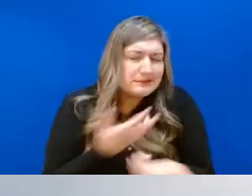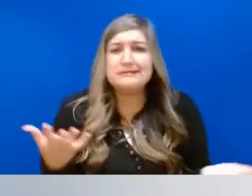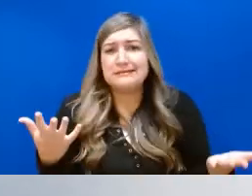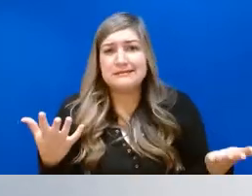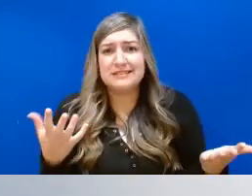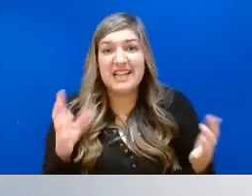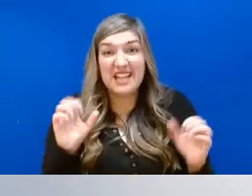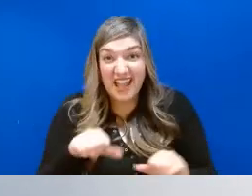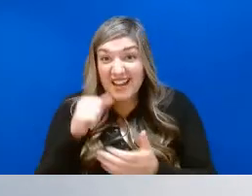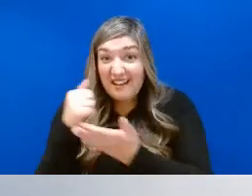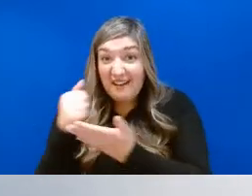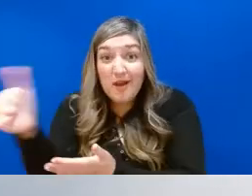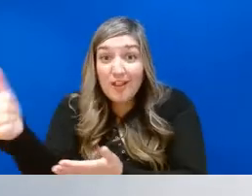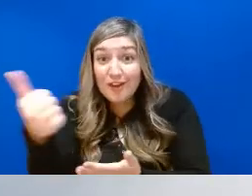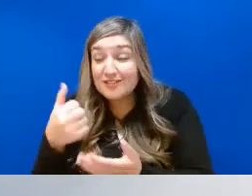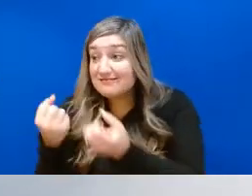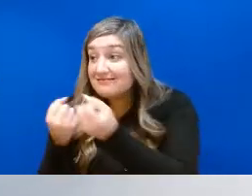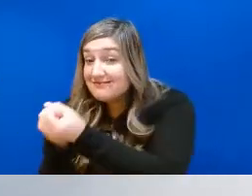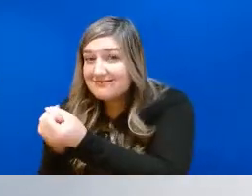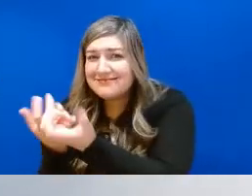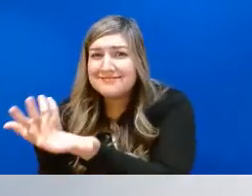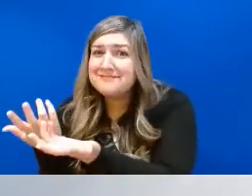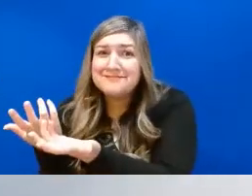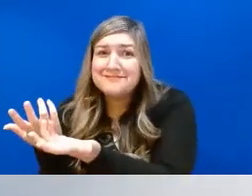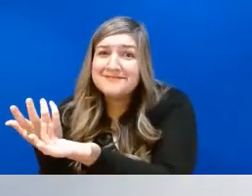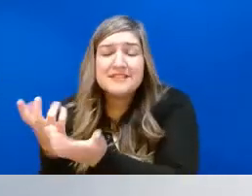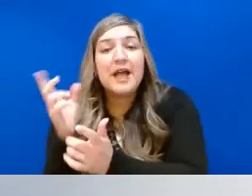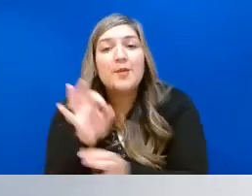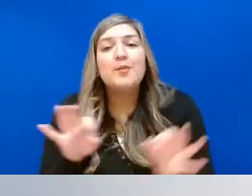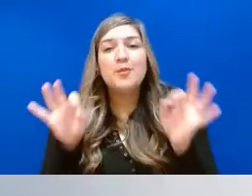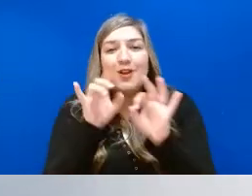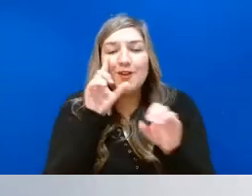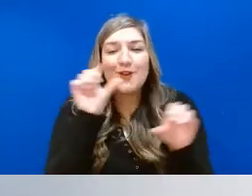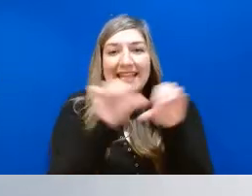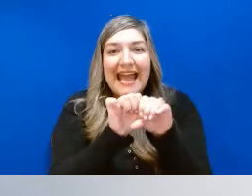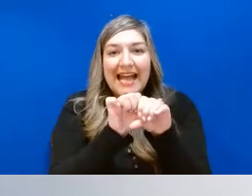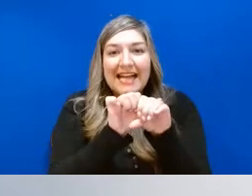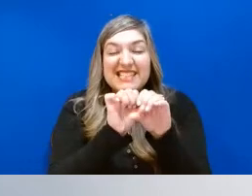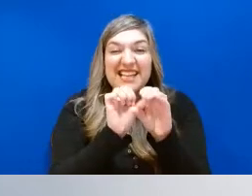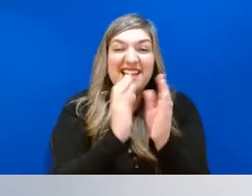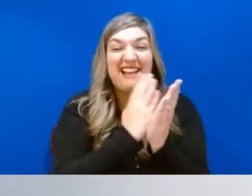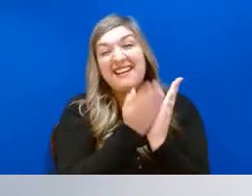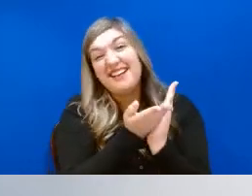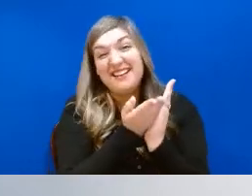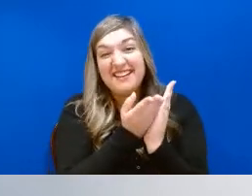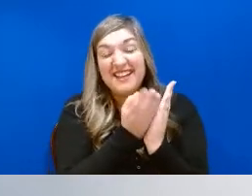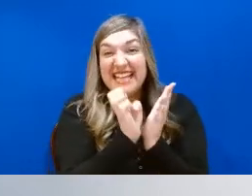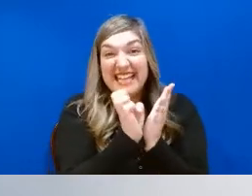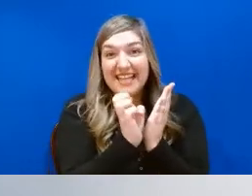and those that you love or to spend time doing things that you want to do. So when you're looking at emotional boundaries,